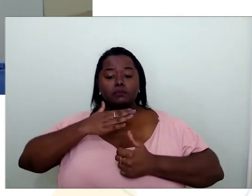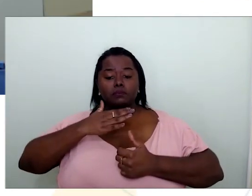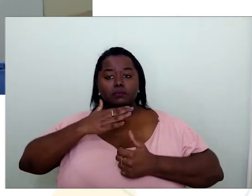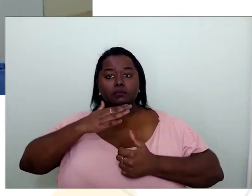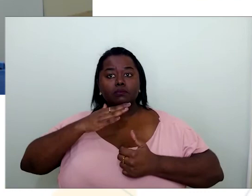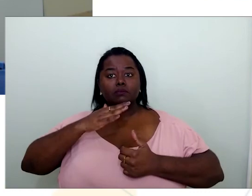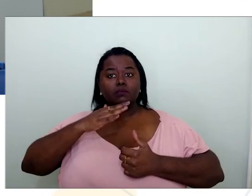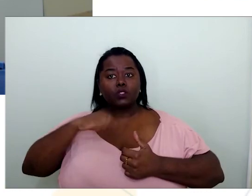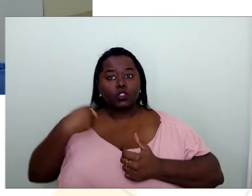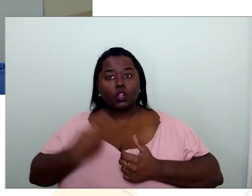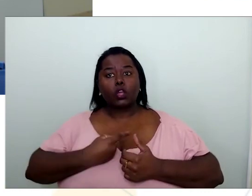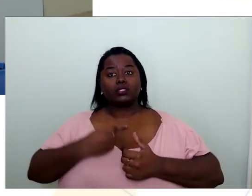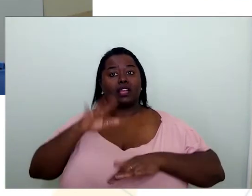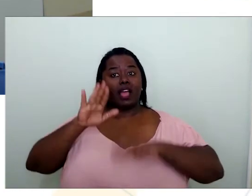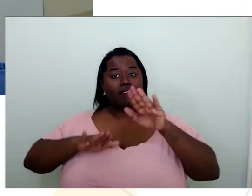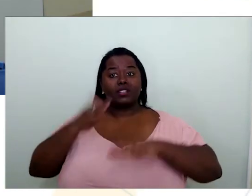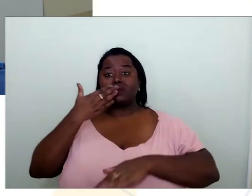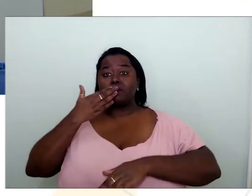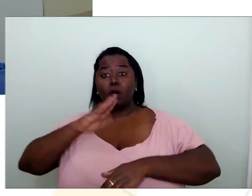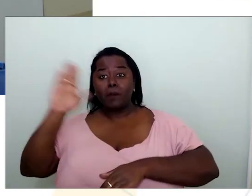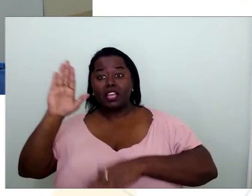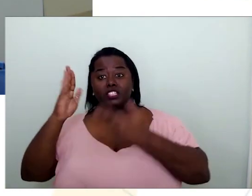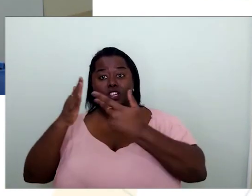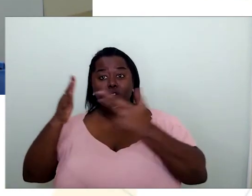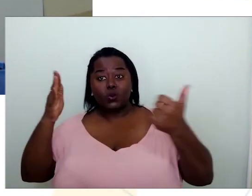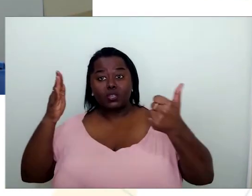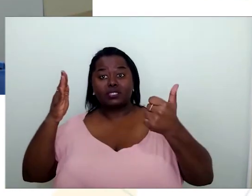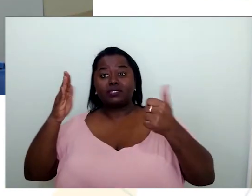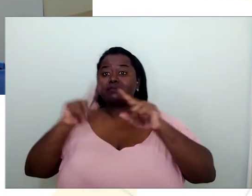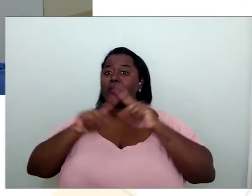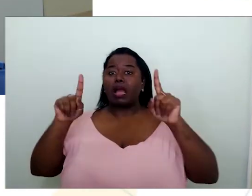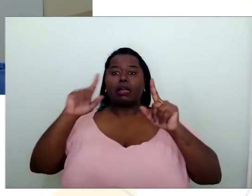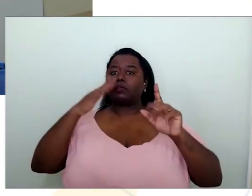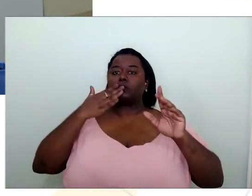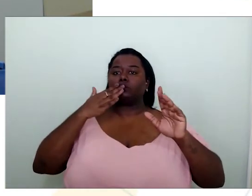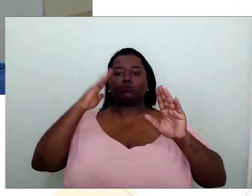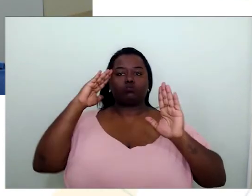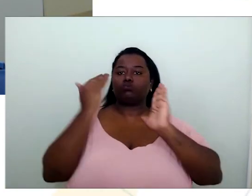are promising and not doing so I'm not against open education I'm the greatest